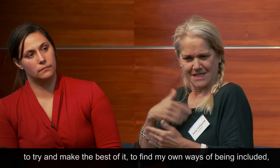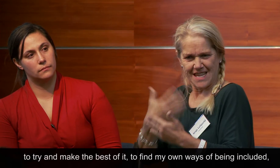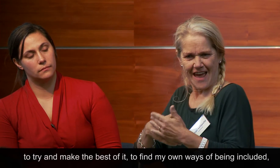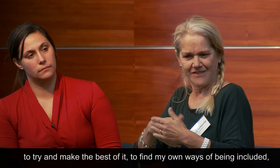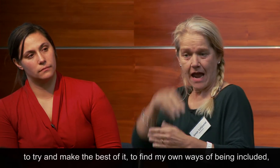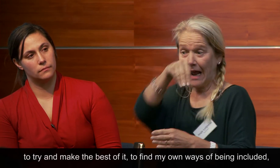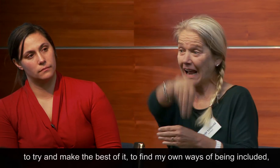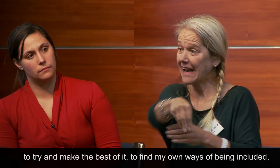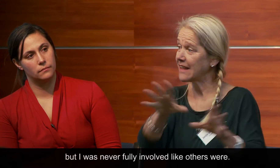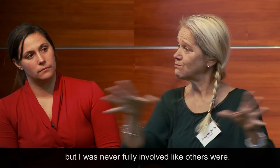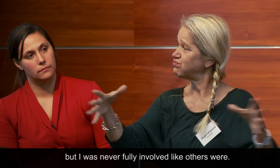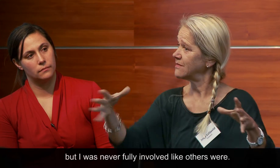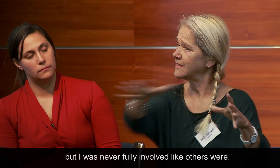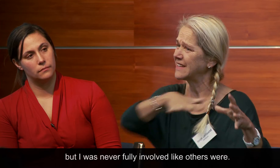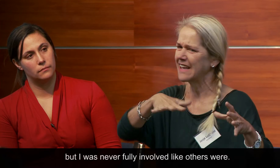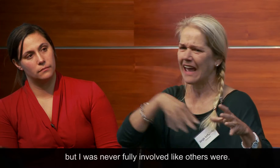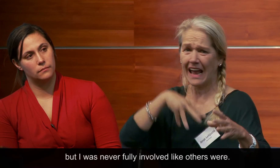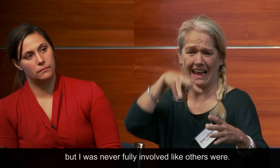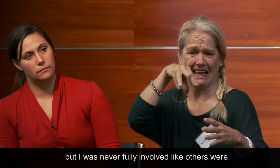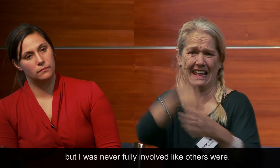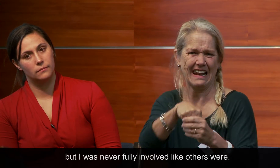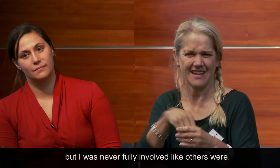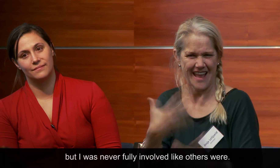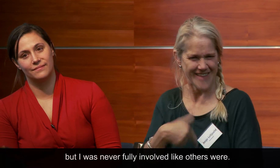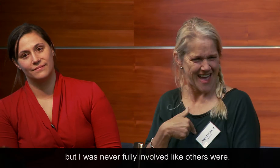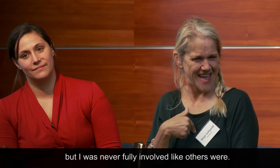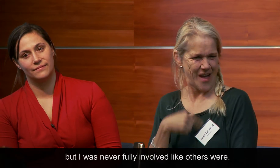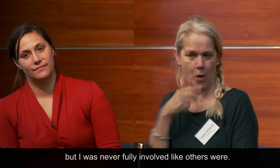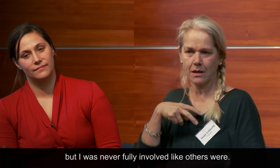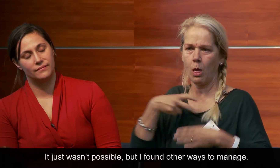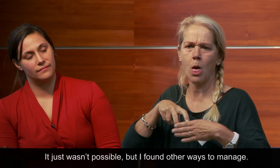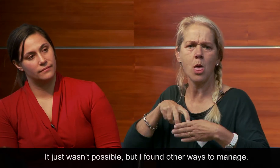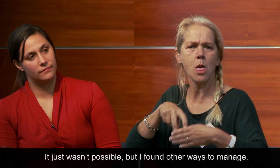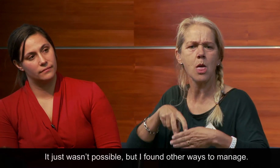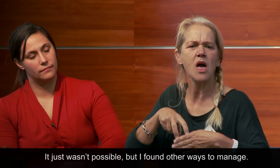own ways of being included, but I was never fully involved like others were it just wasn’t